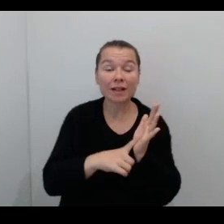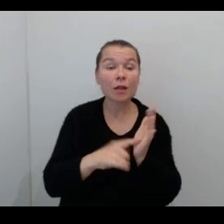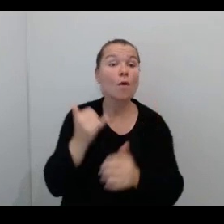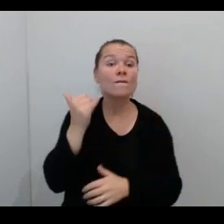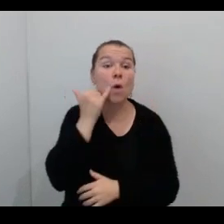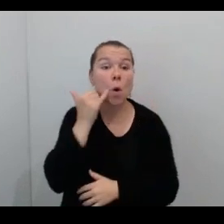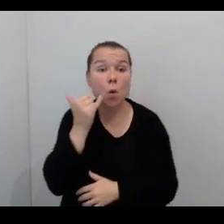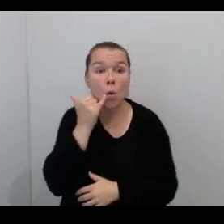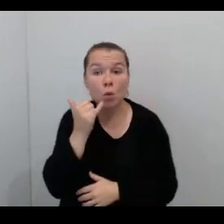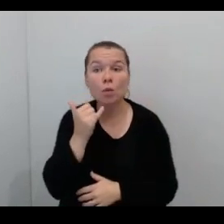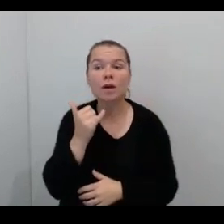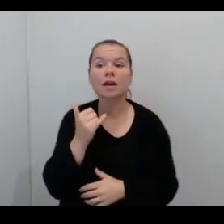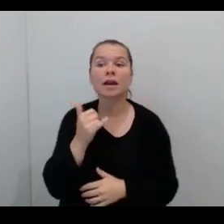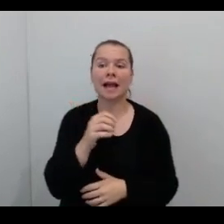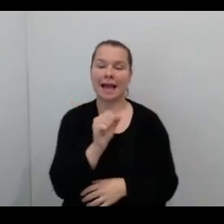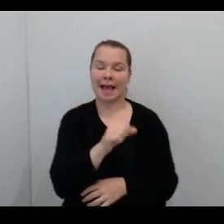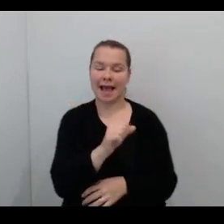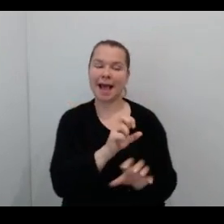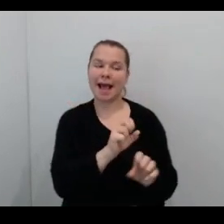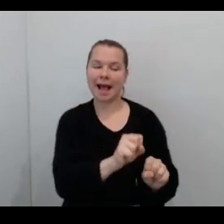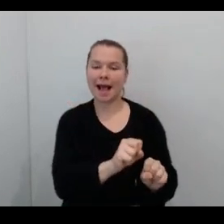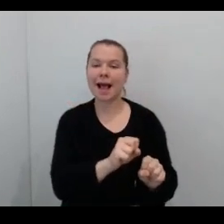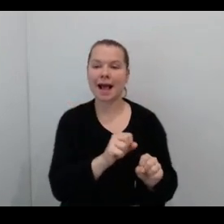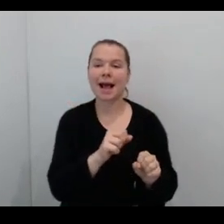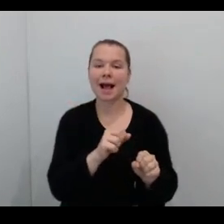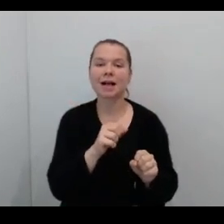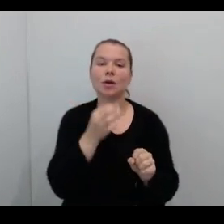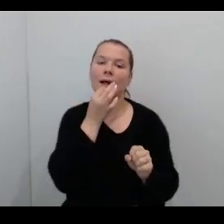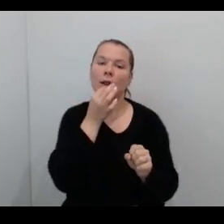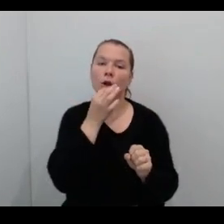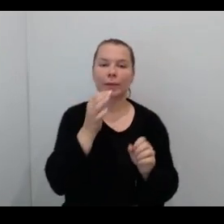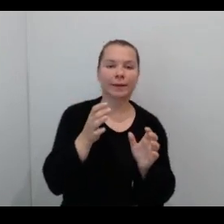Let's just break it up for a minute because this is one of the common misconceptions of